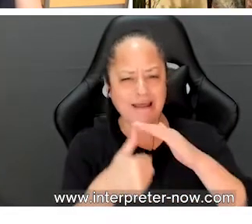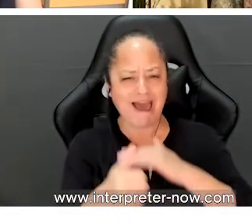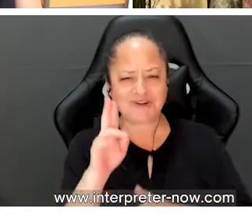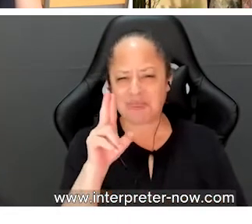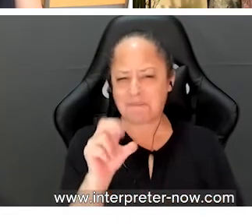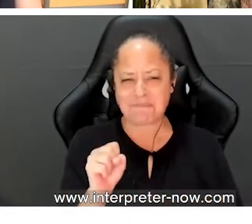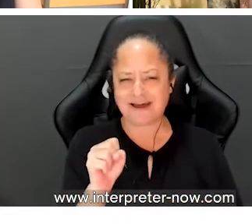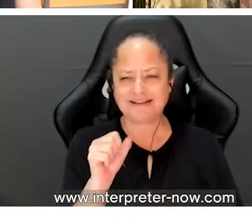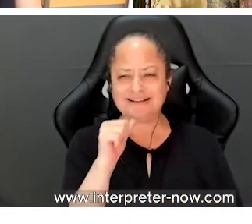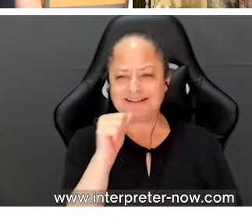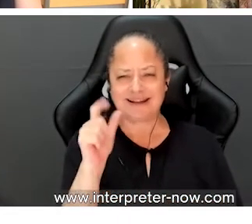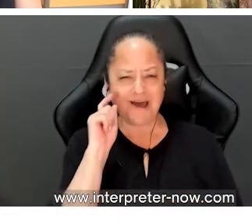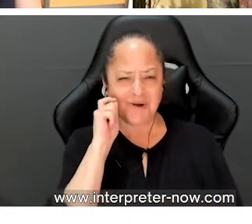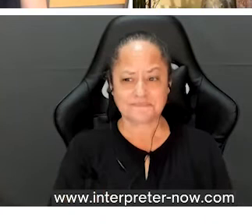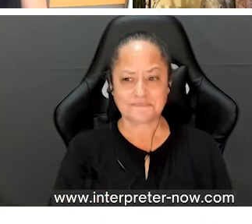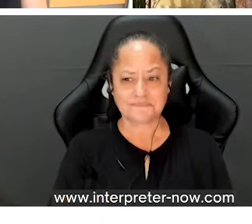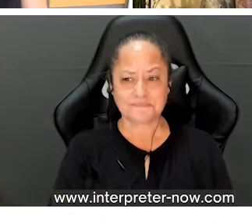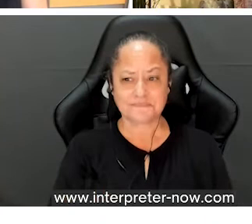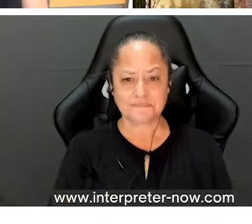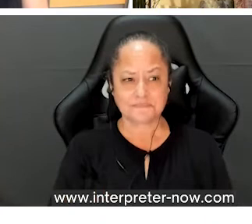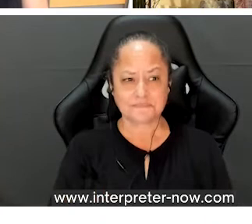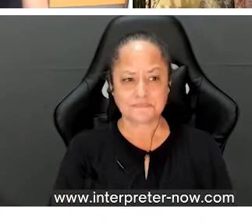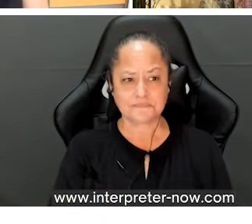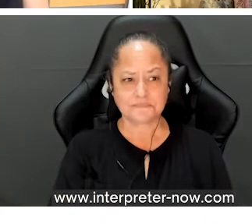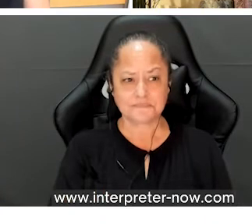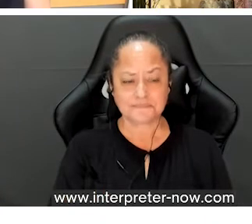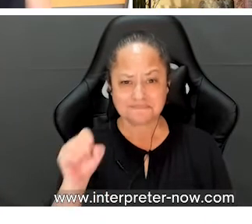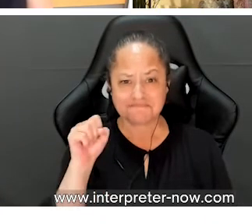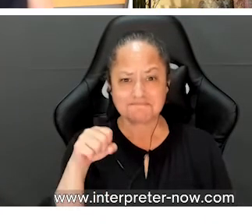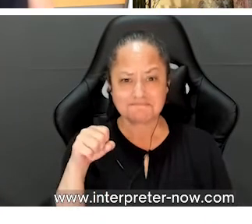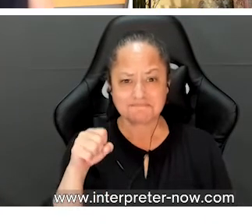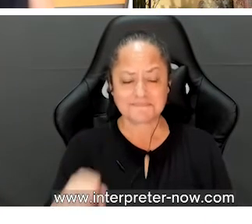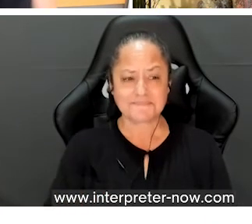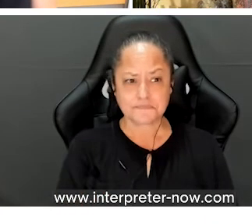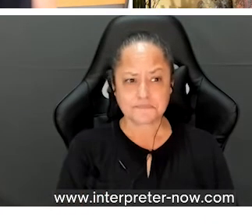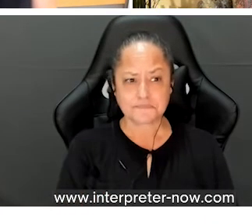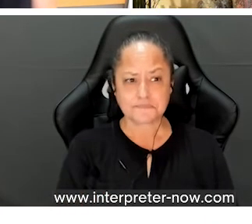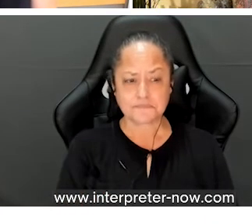a cool move. Yeah.